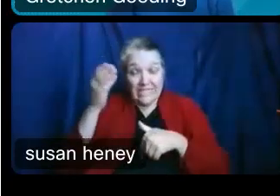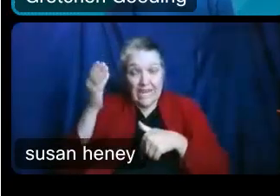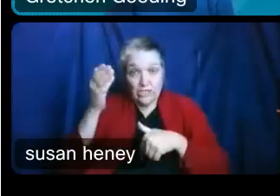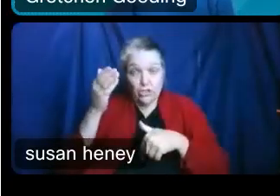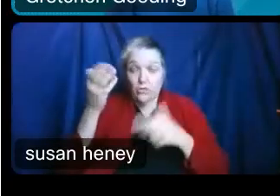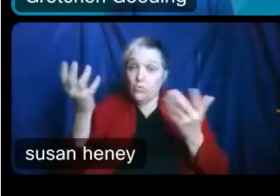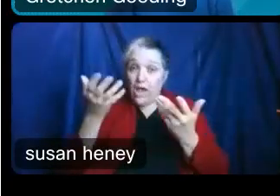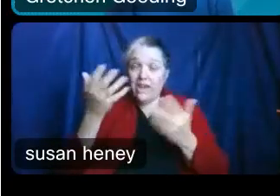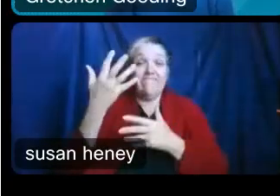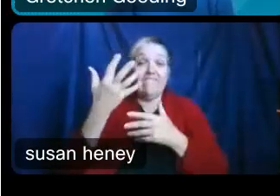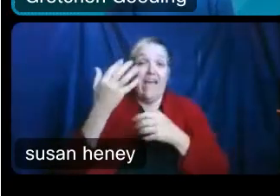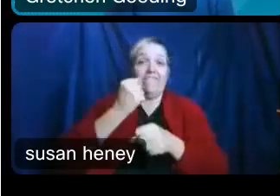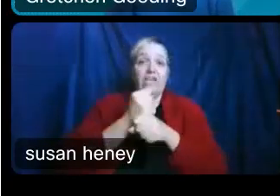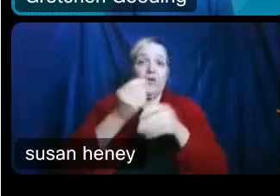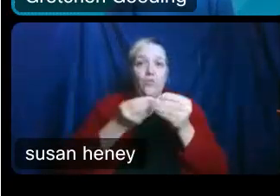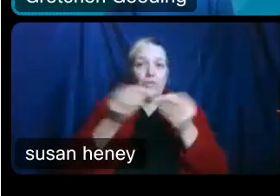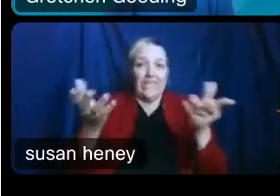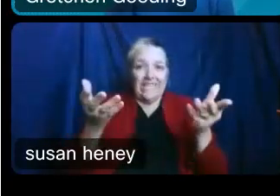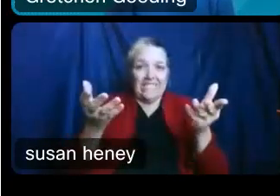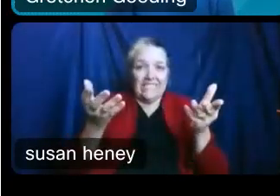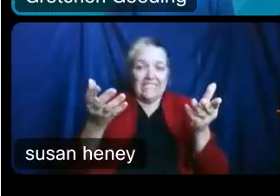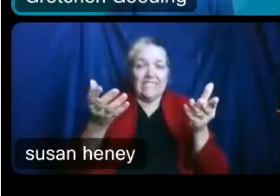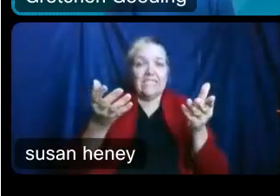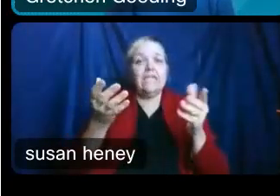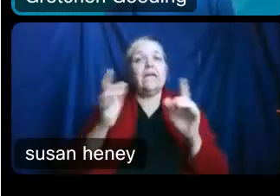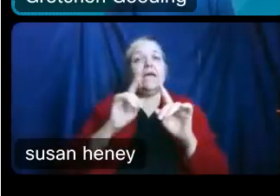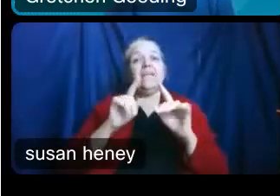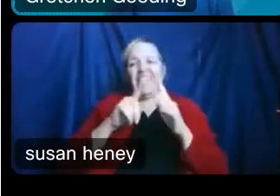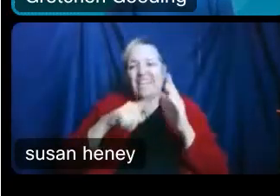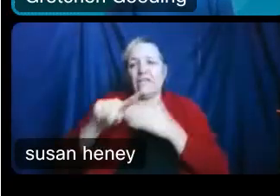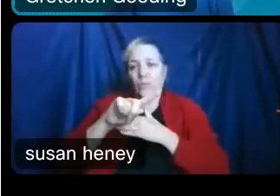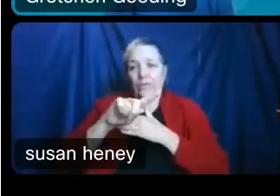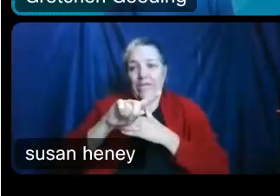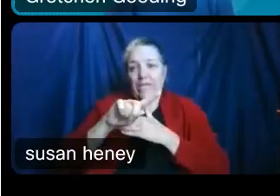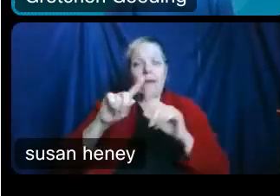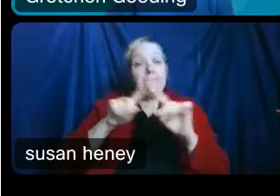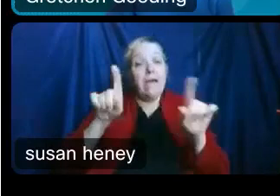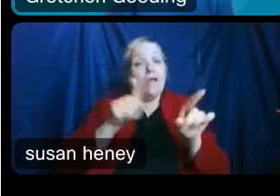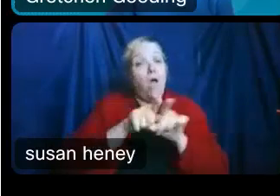release next week. However, I also want to point out the remaining products that will